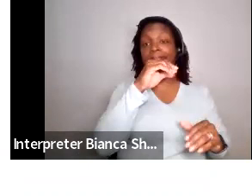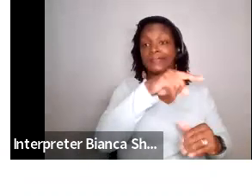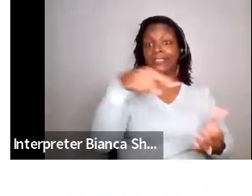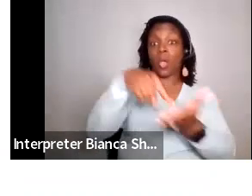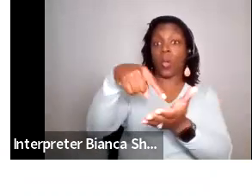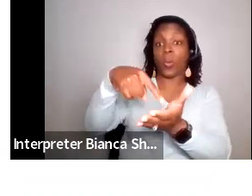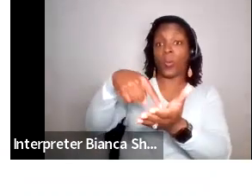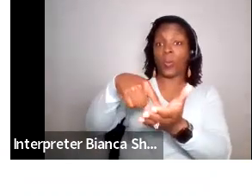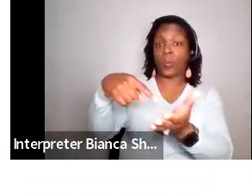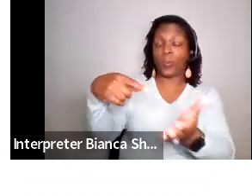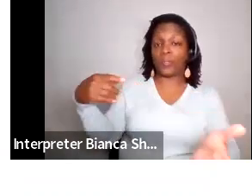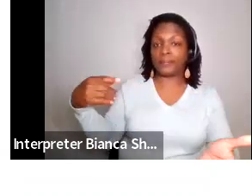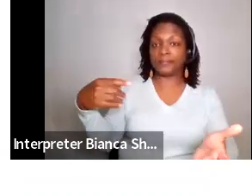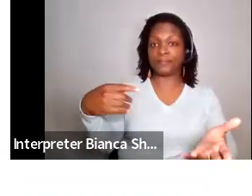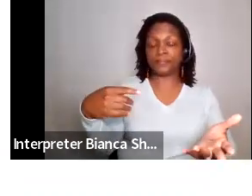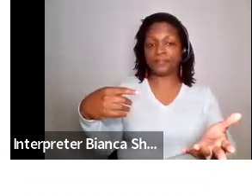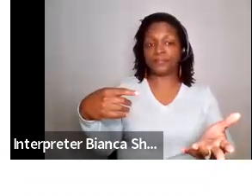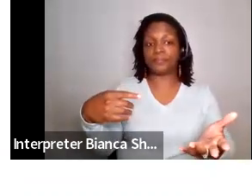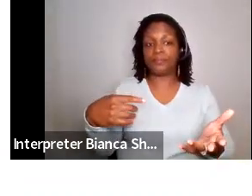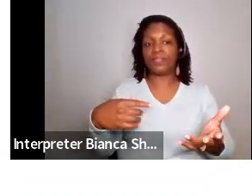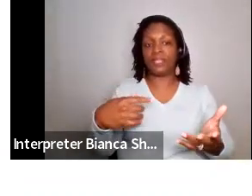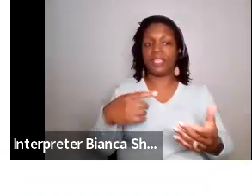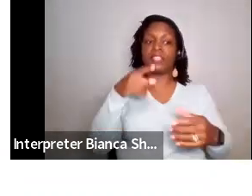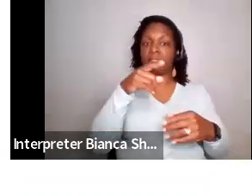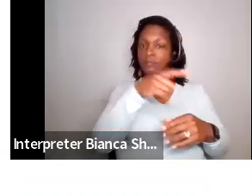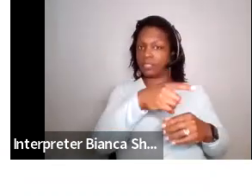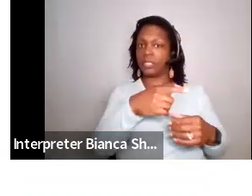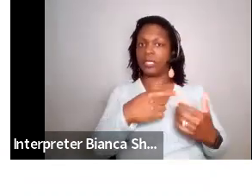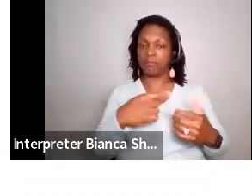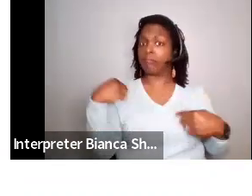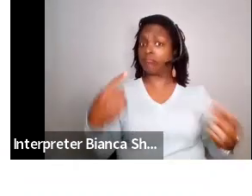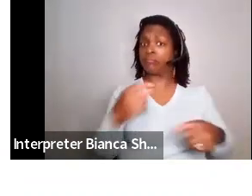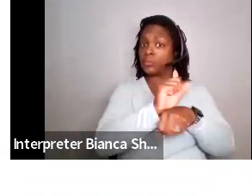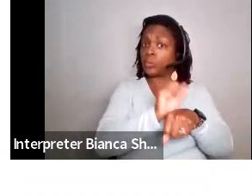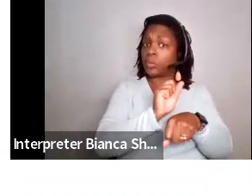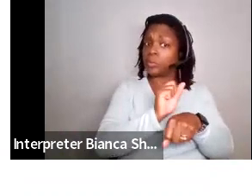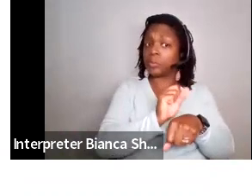You know, and she thought her hours were were okay within the limits.